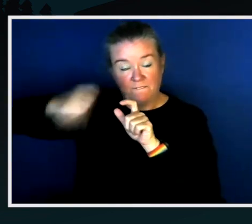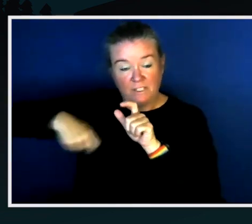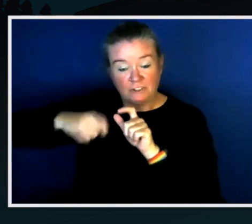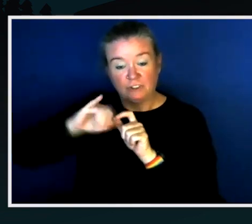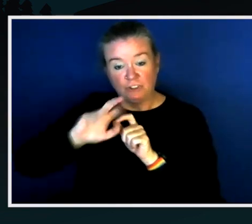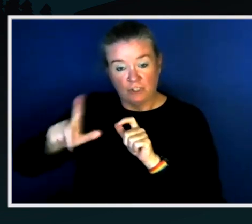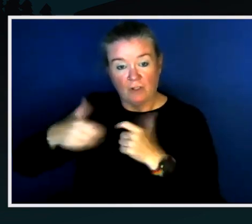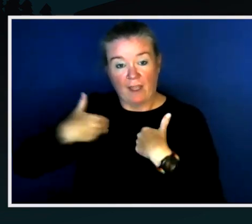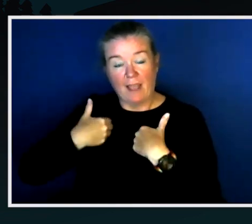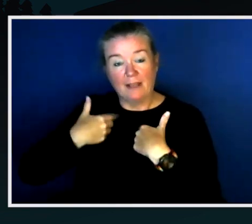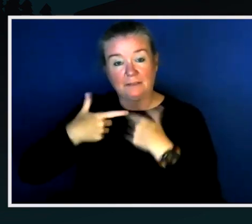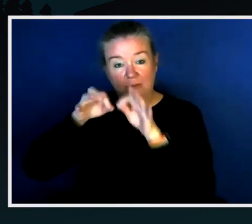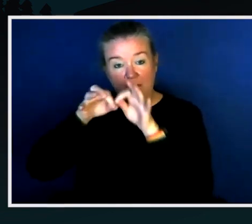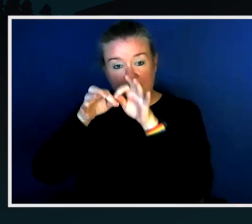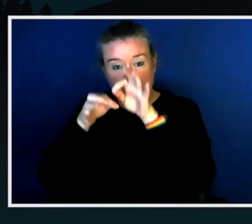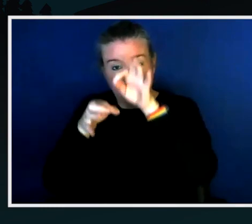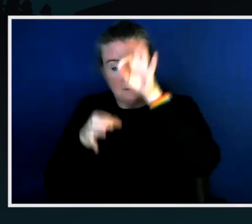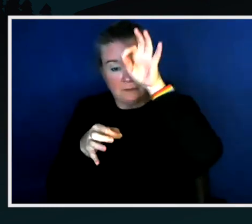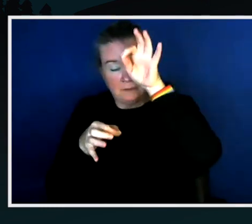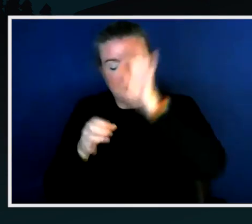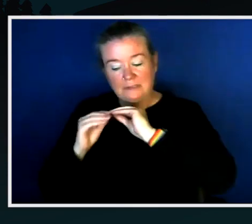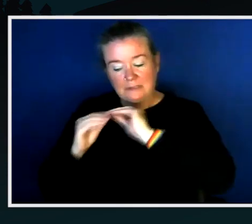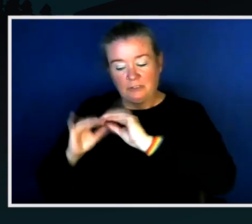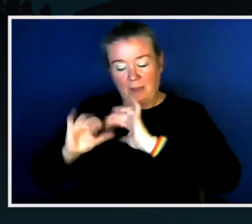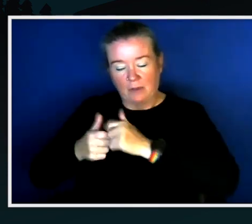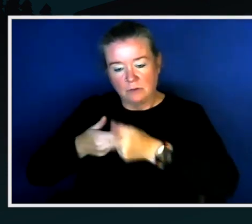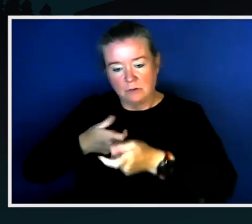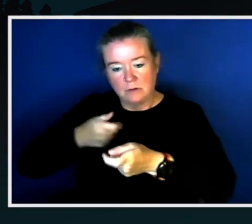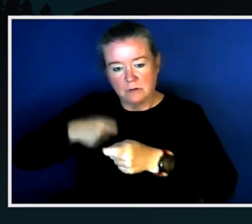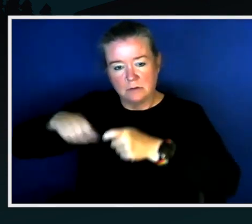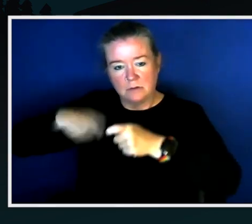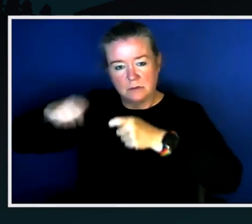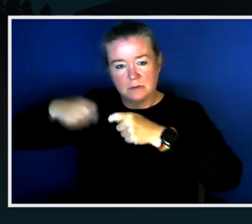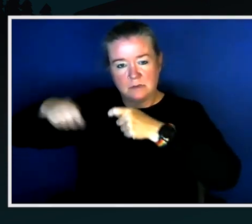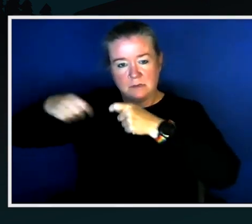to a camper's line and shows him how to reel in the line while holding the pole.